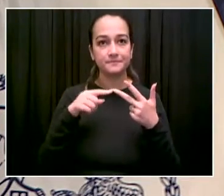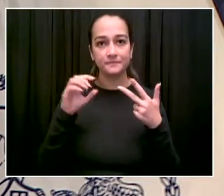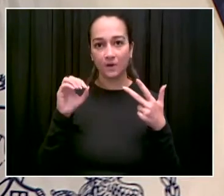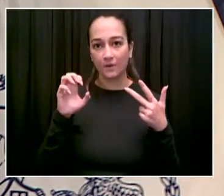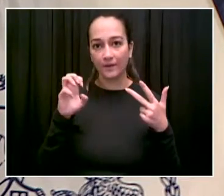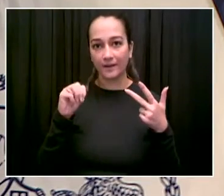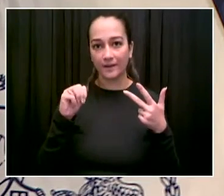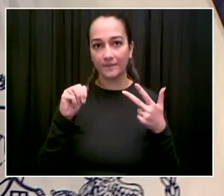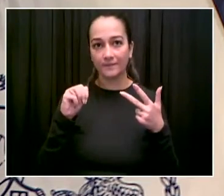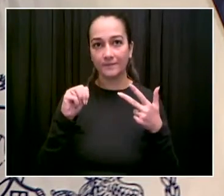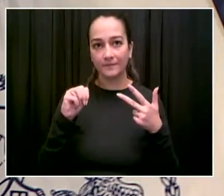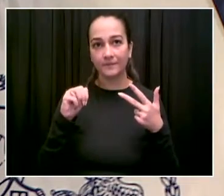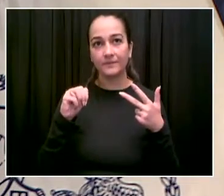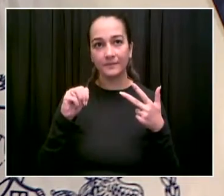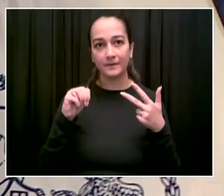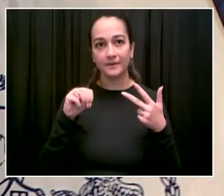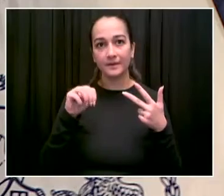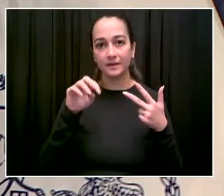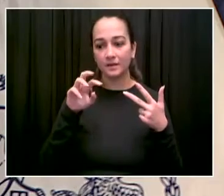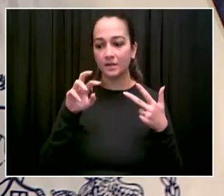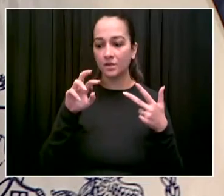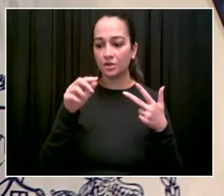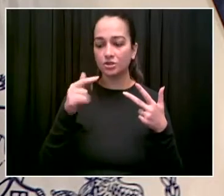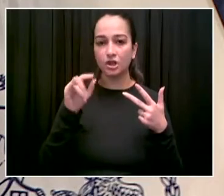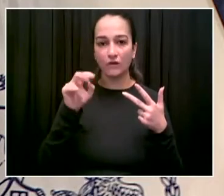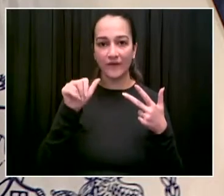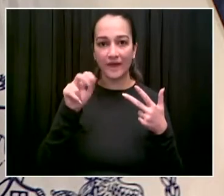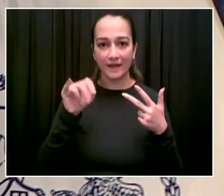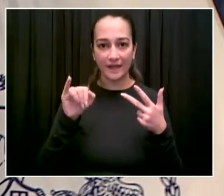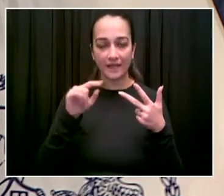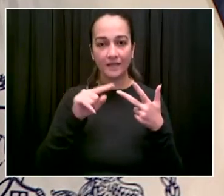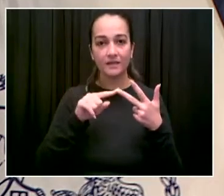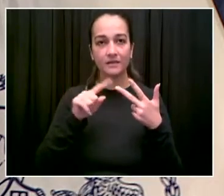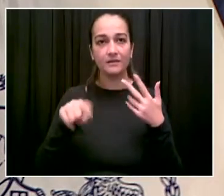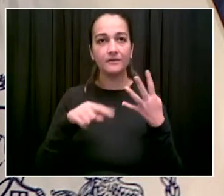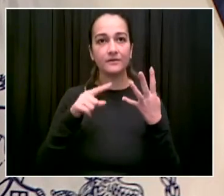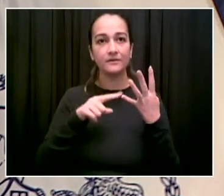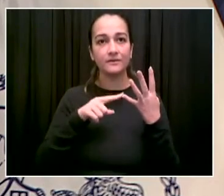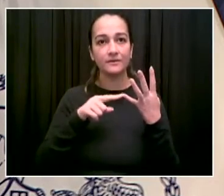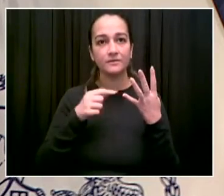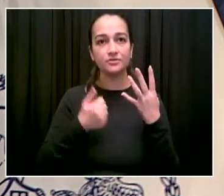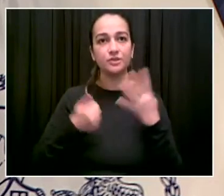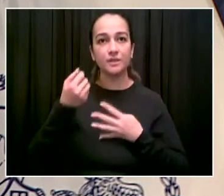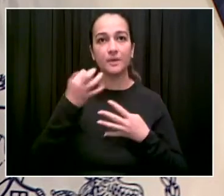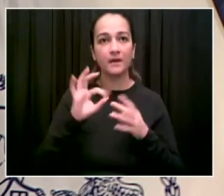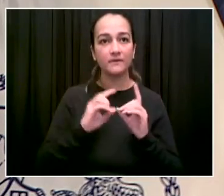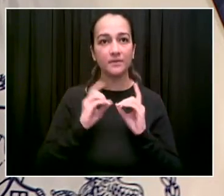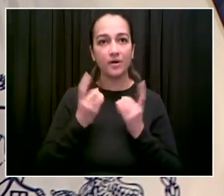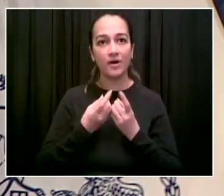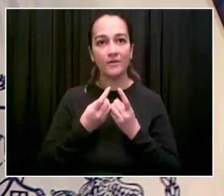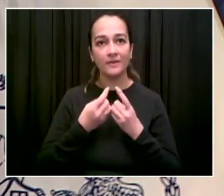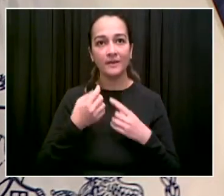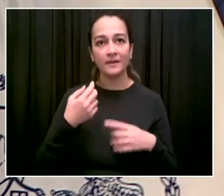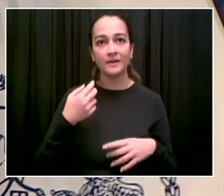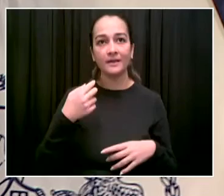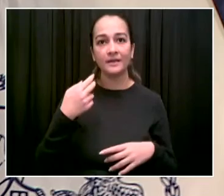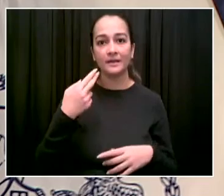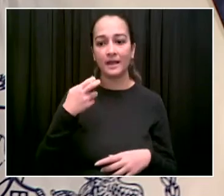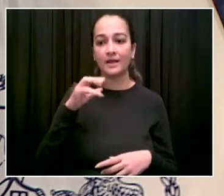KATZ. THE OFFICEFRR OM THE NEW YORK HOSPITALSND A CHIEF OF DEPARTMENT RODNEY HARRISON.